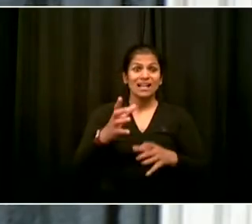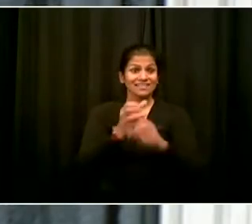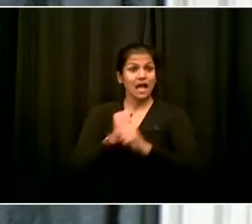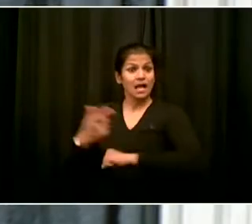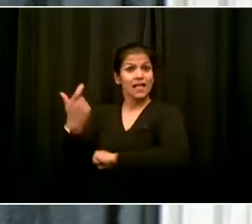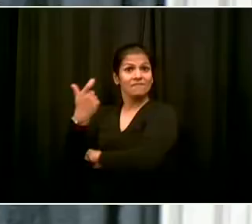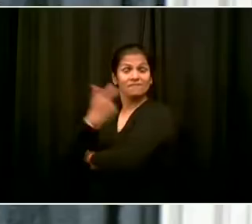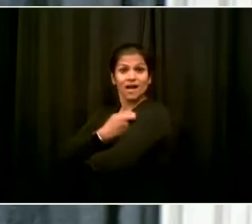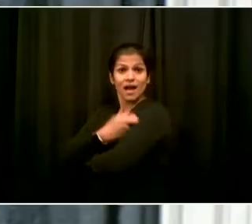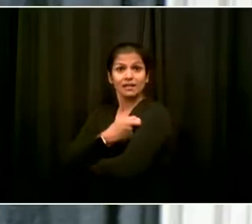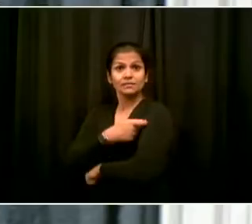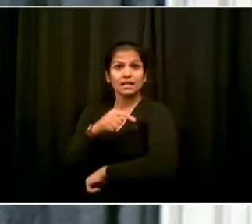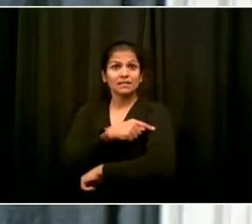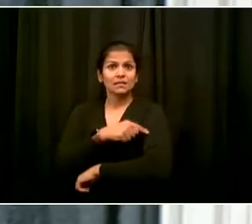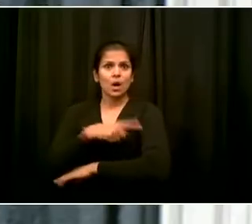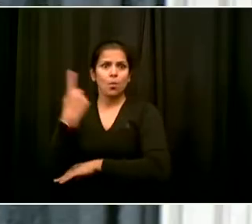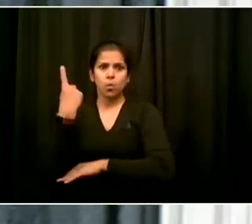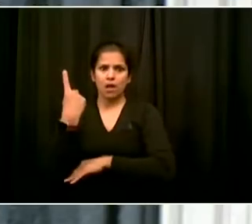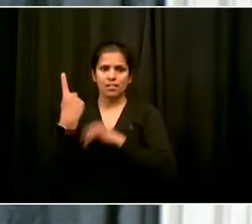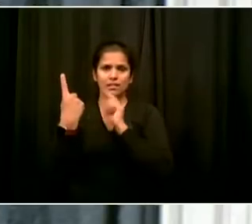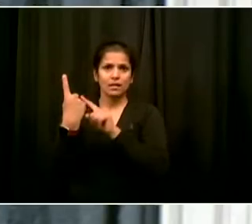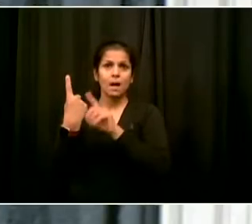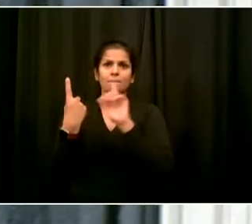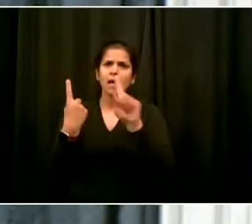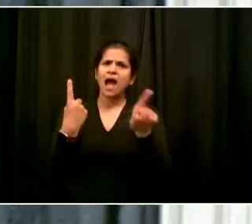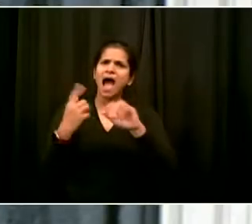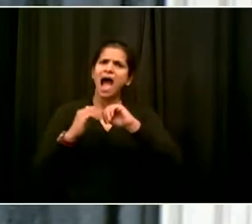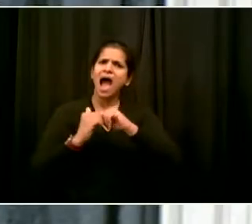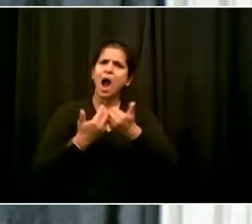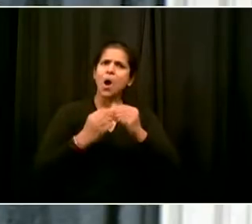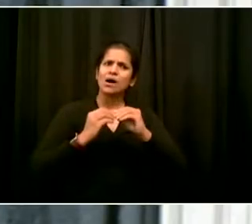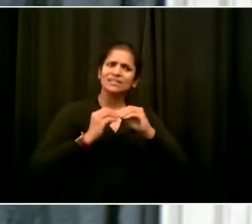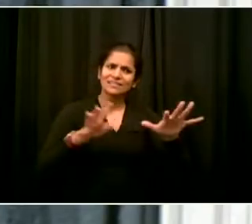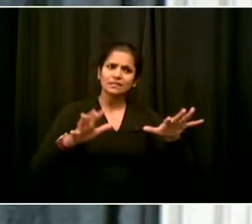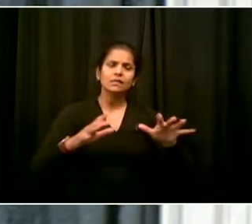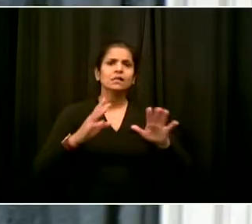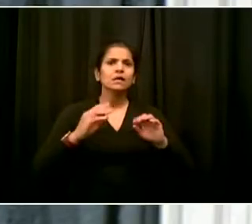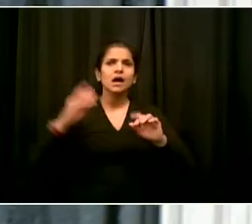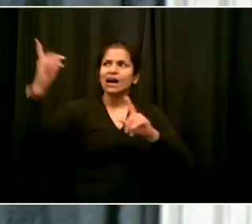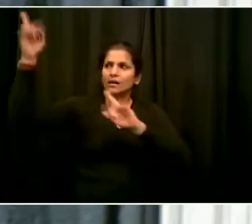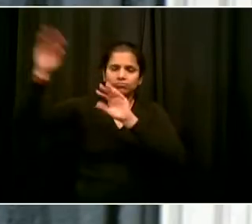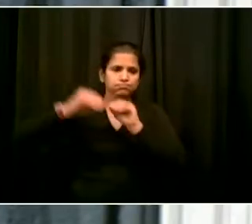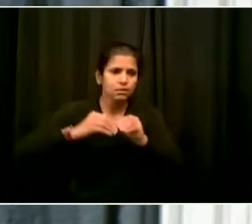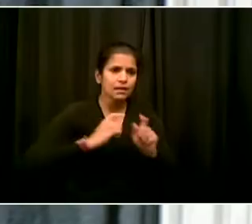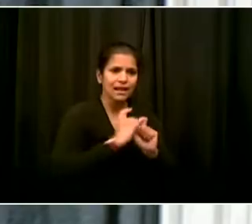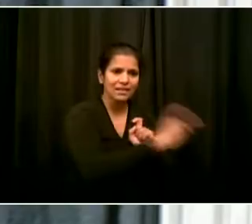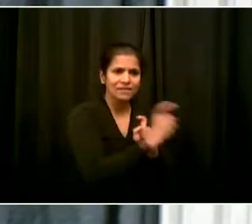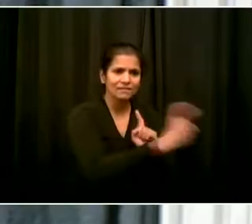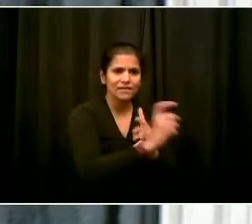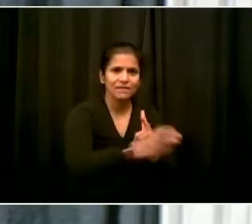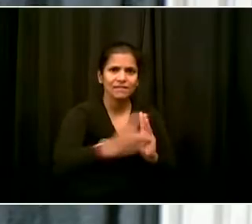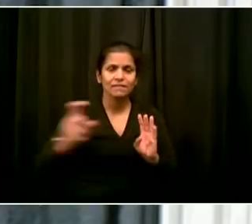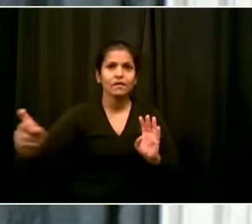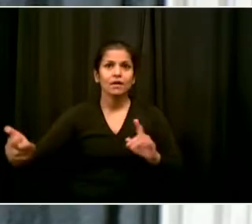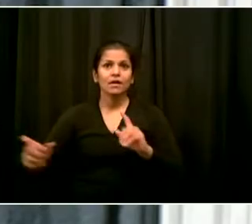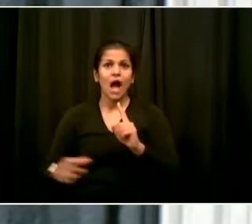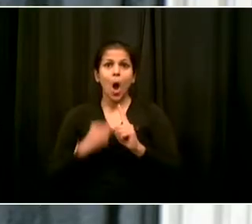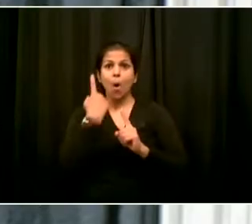VACCINE INTO A VACCINATION WILL BE A CHALLENGE, A FORMIDABLE ONE.